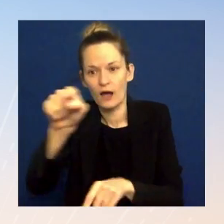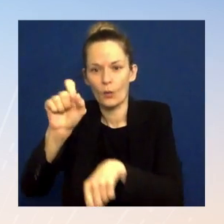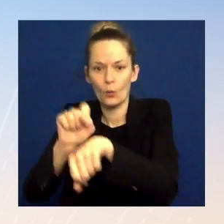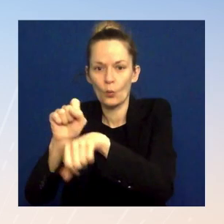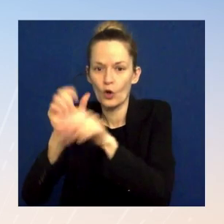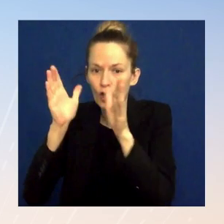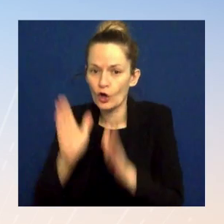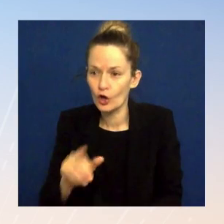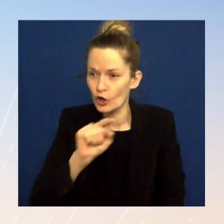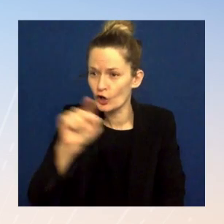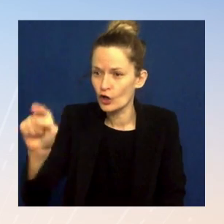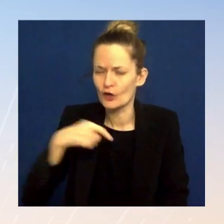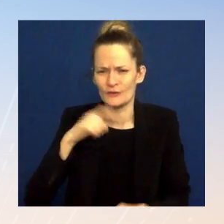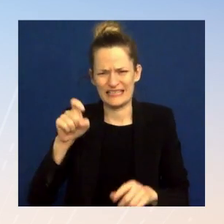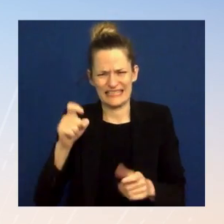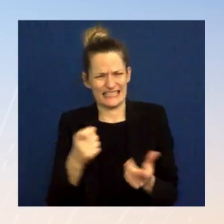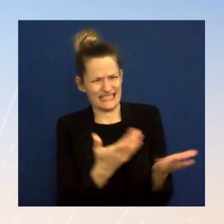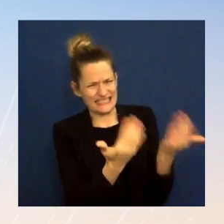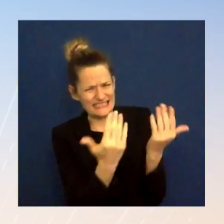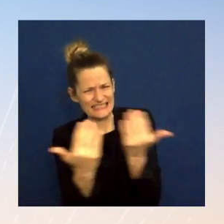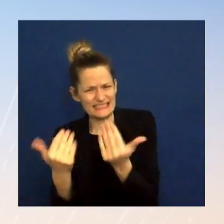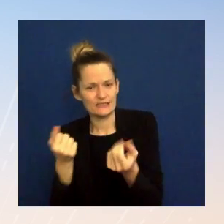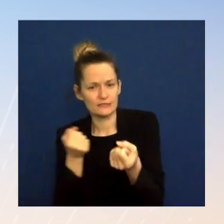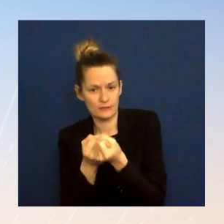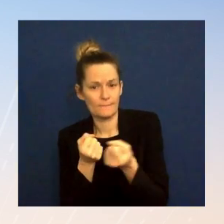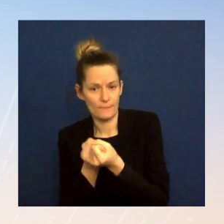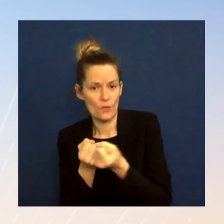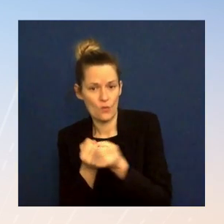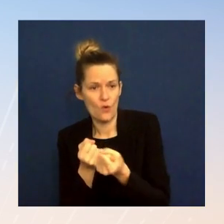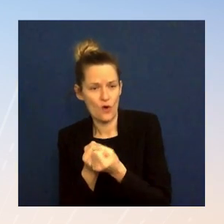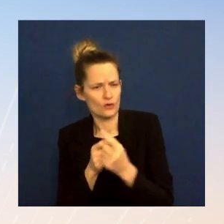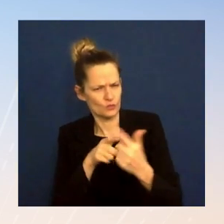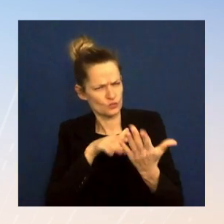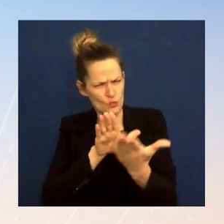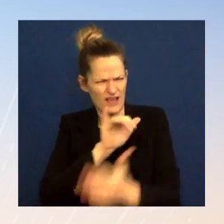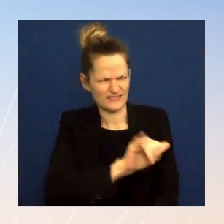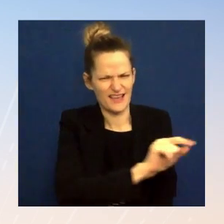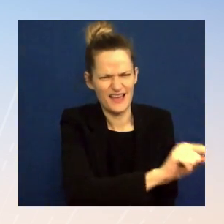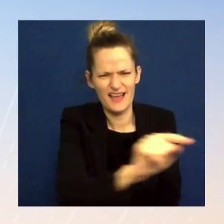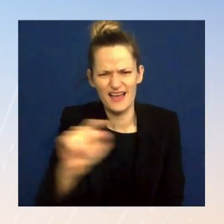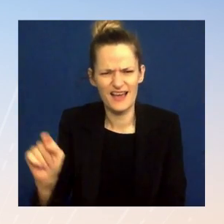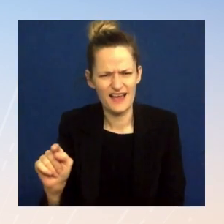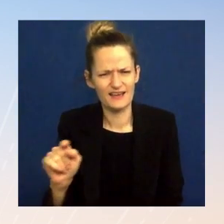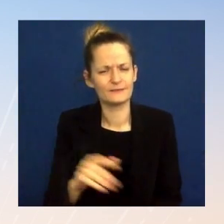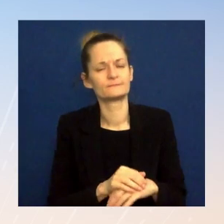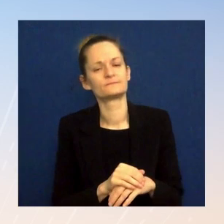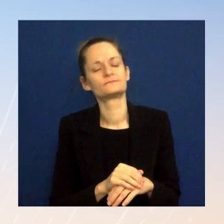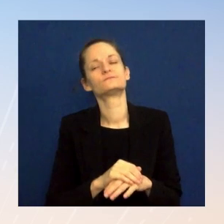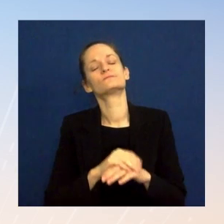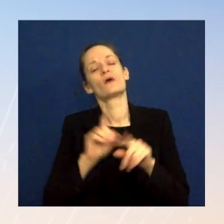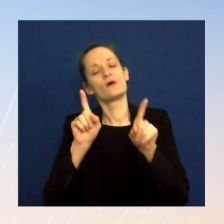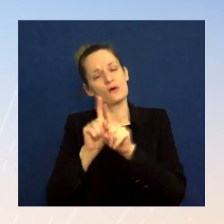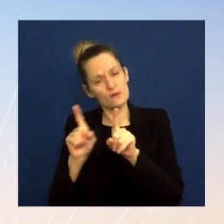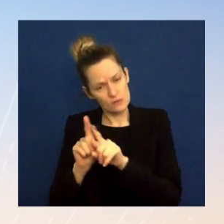response to those areas? And other things along those lines that are highly practical, the President wants to try to have a roadmap